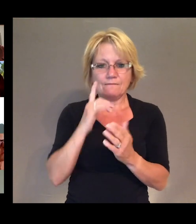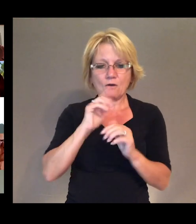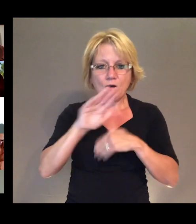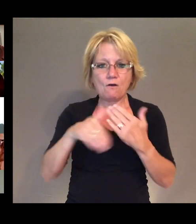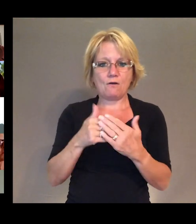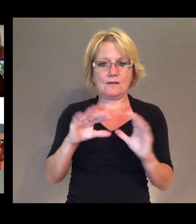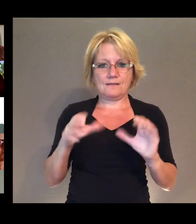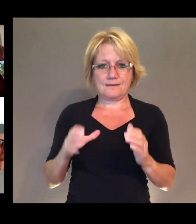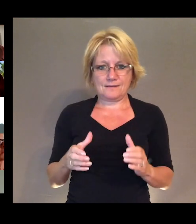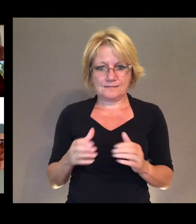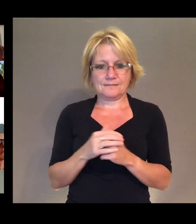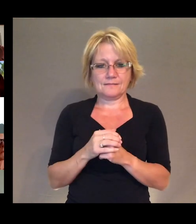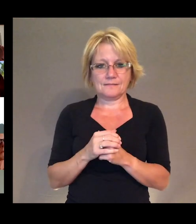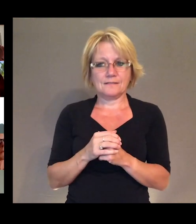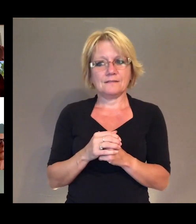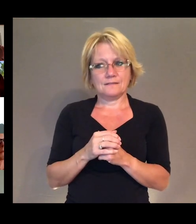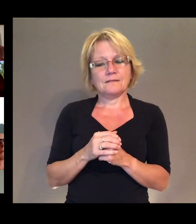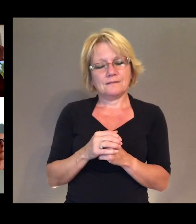they are predominantly written by white people